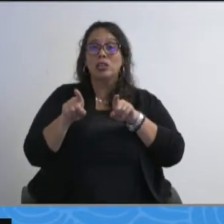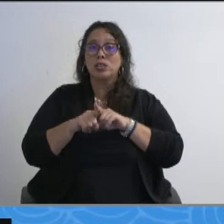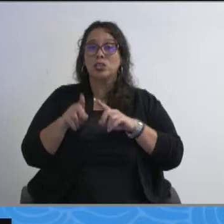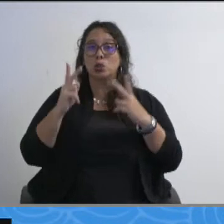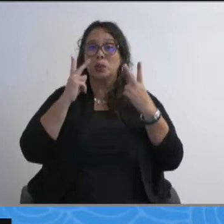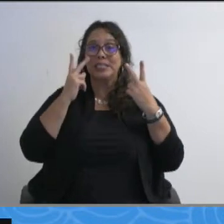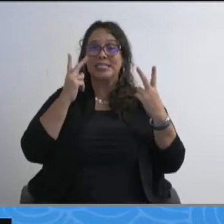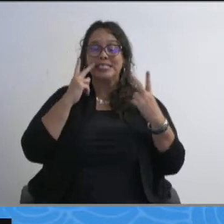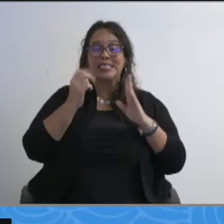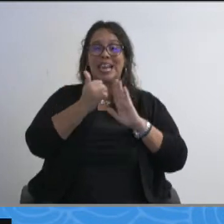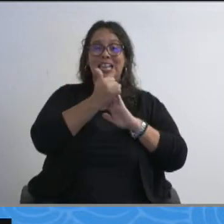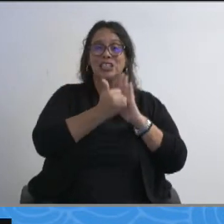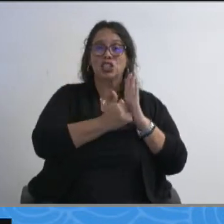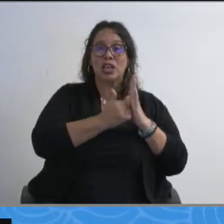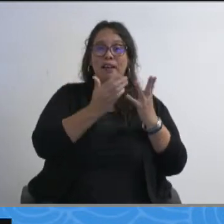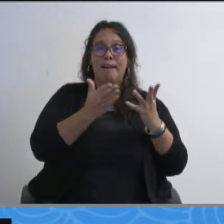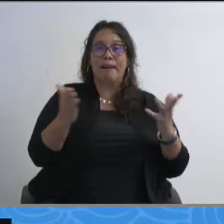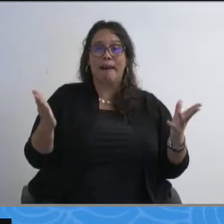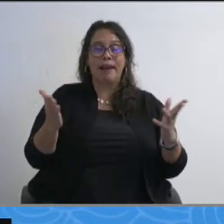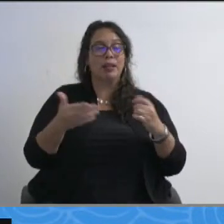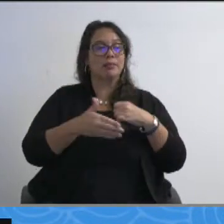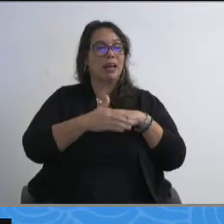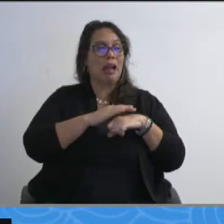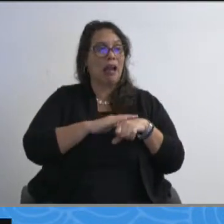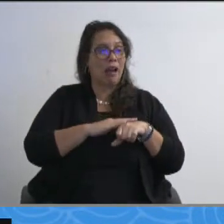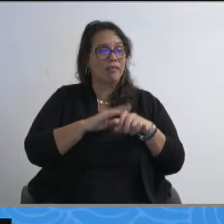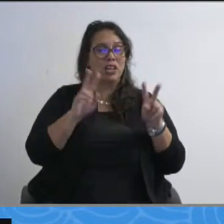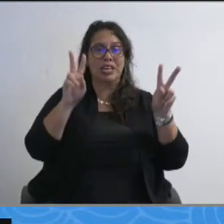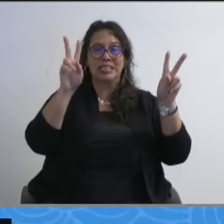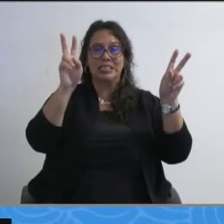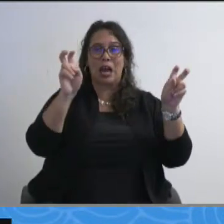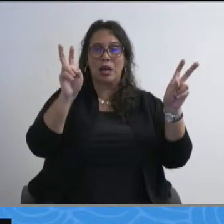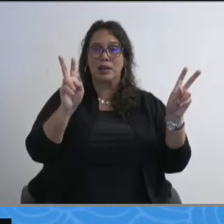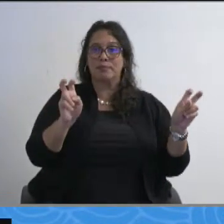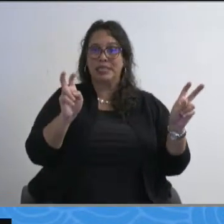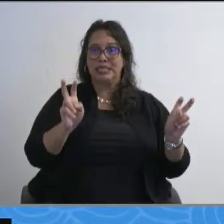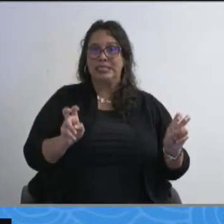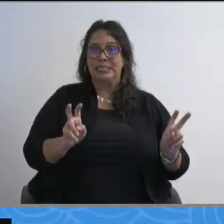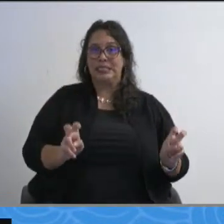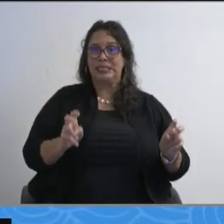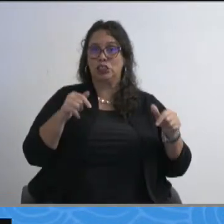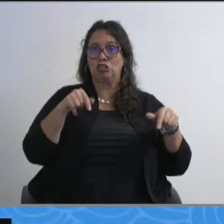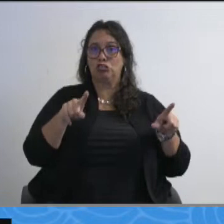of the agenda items that we're gonna cover or topics that we're gonna cover during that meeting.